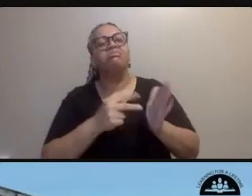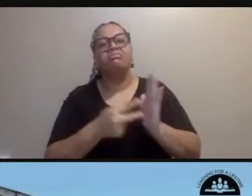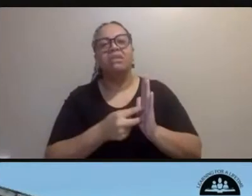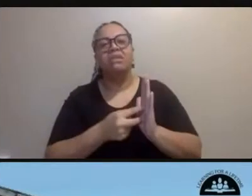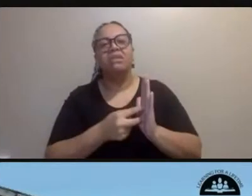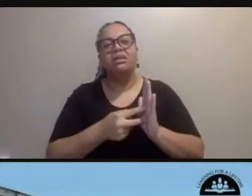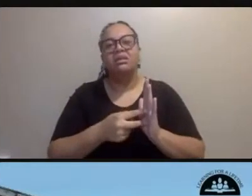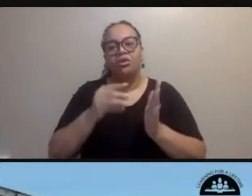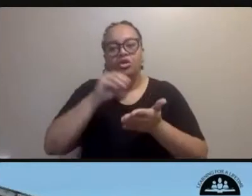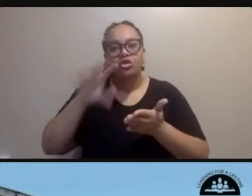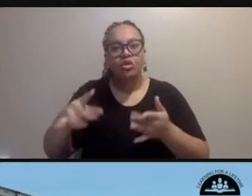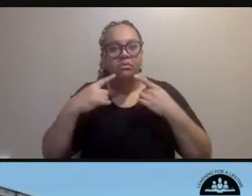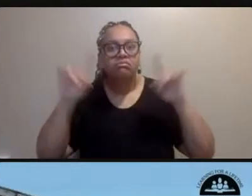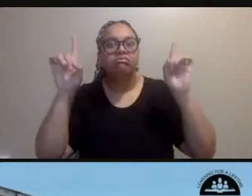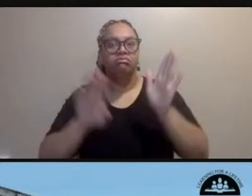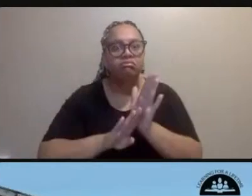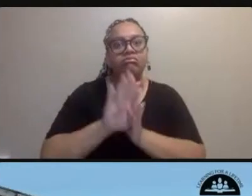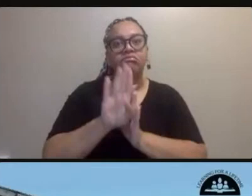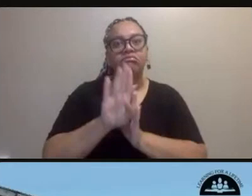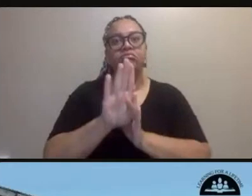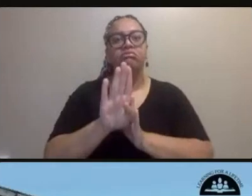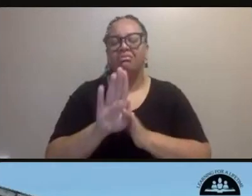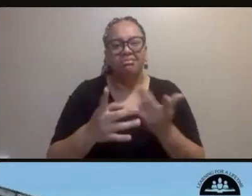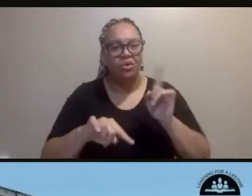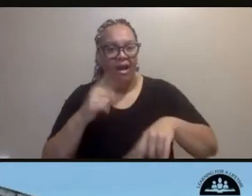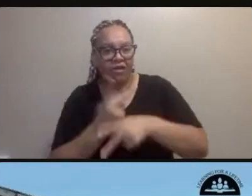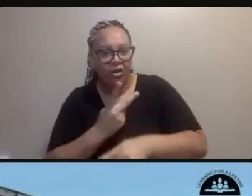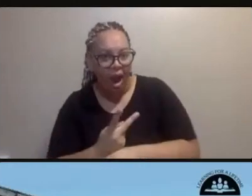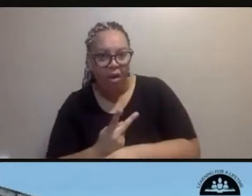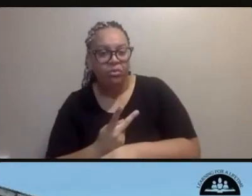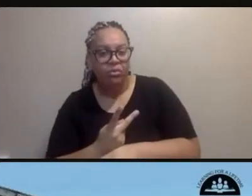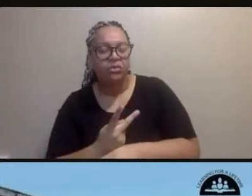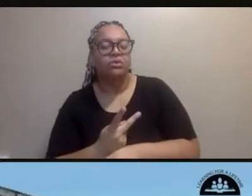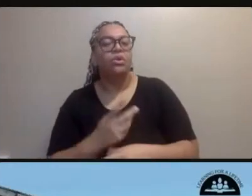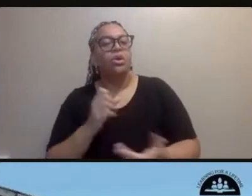TO MISS YOUR GOAL OF MAKING